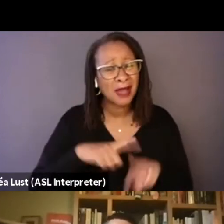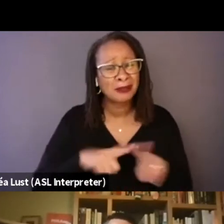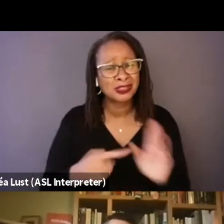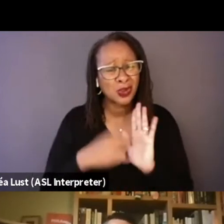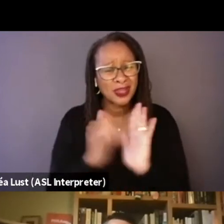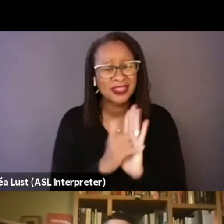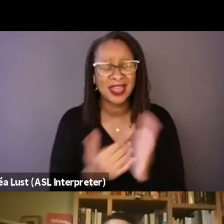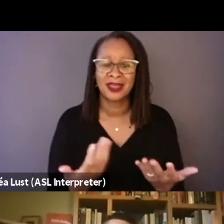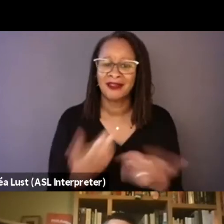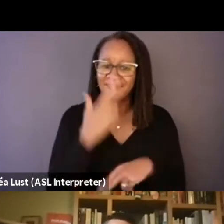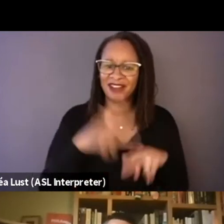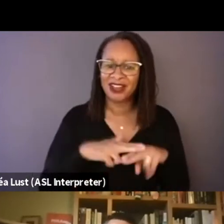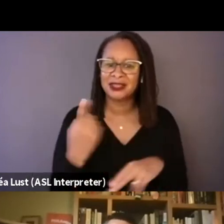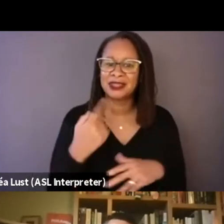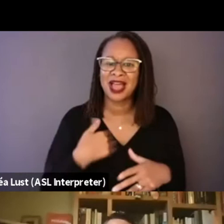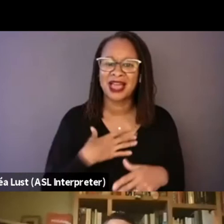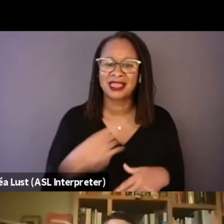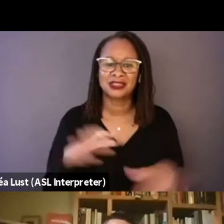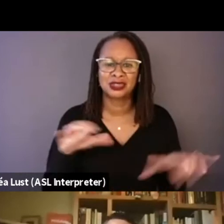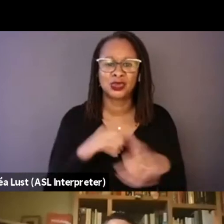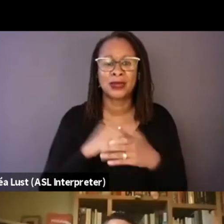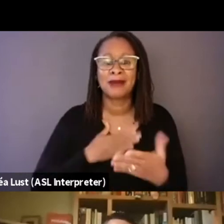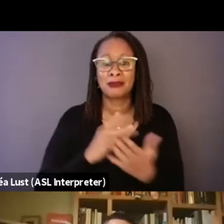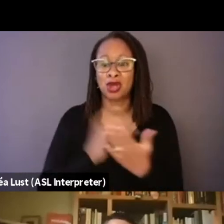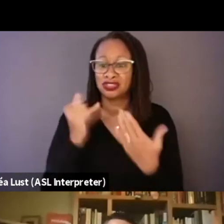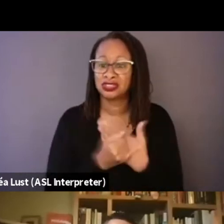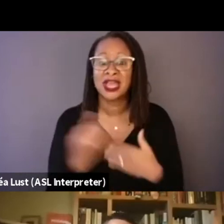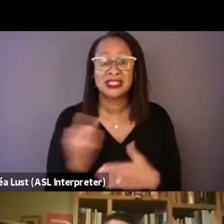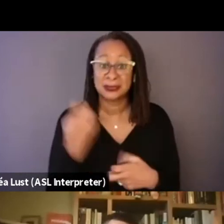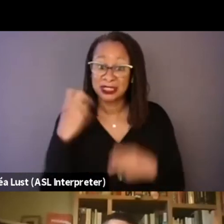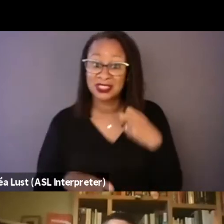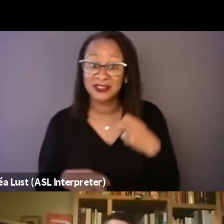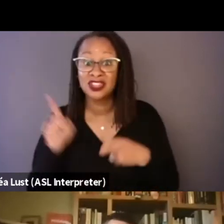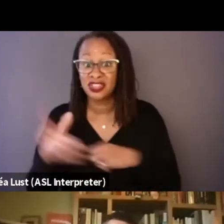it's something that I like to do in my projects. It was like, it's something difficult that this country's going through,